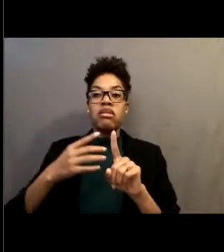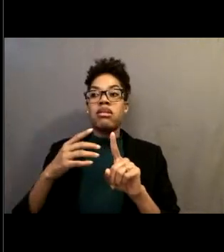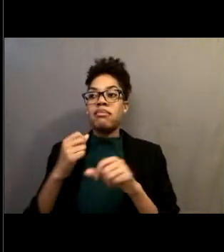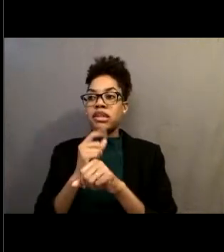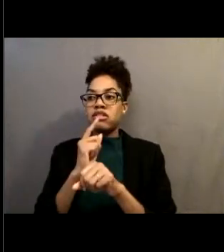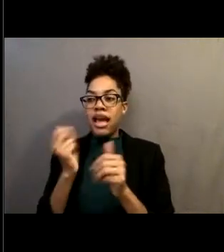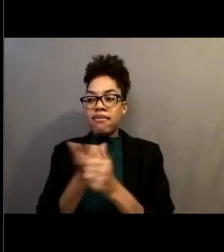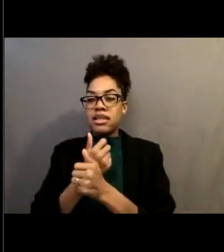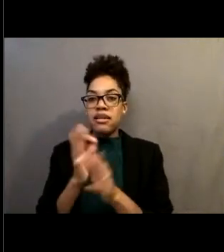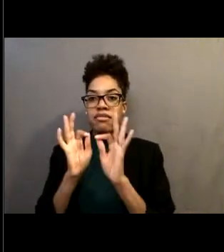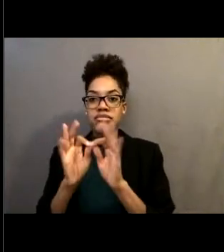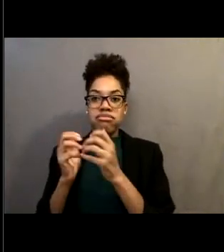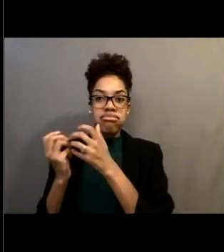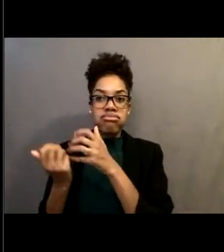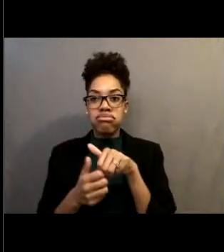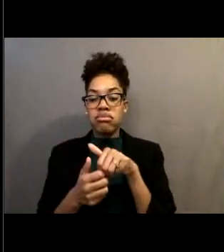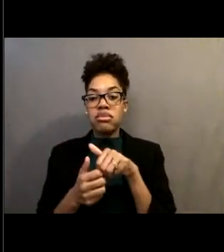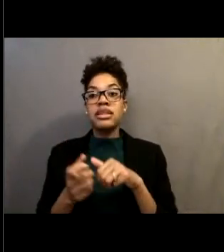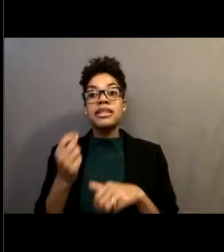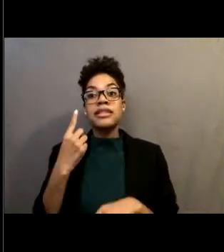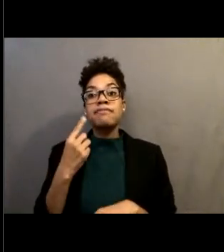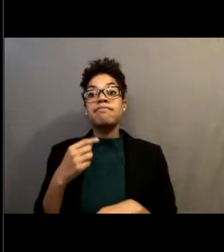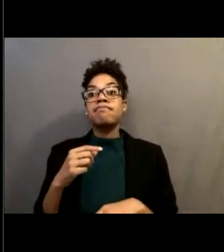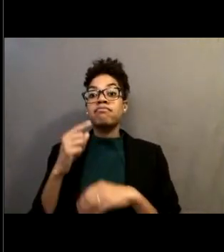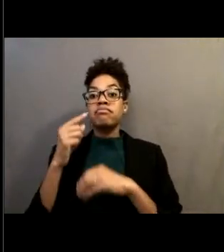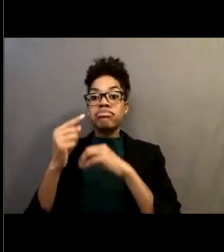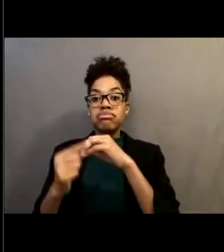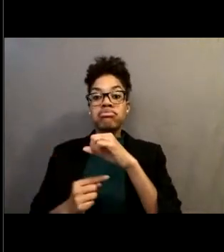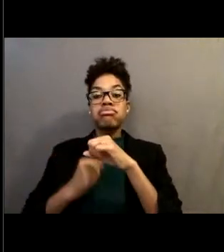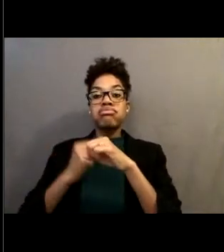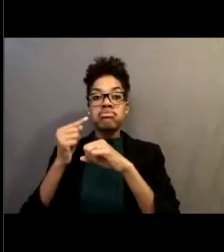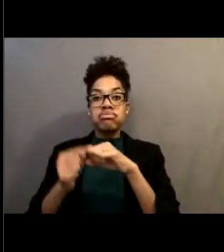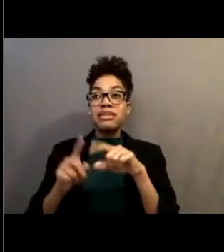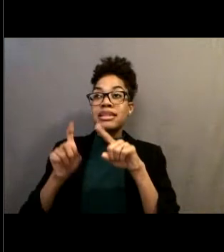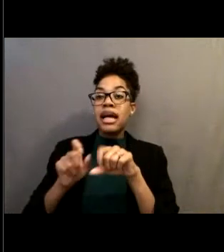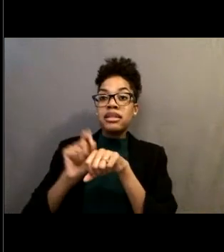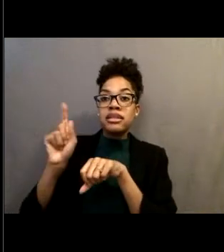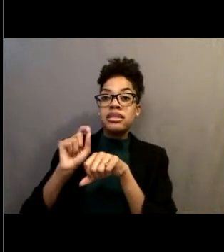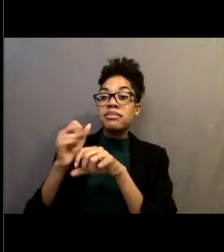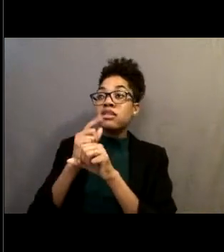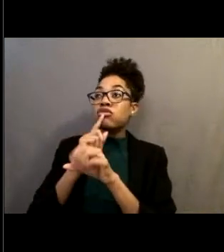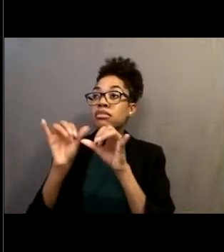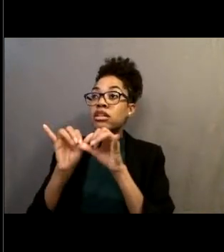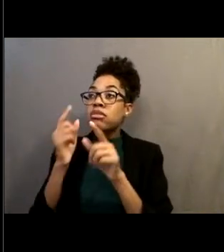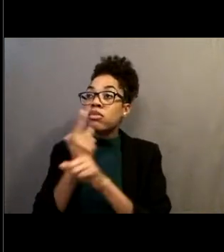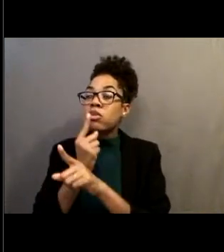everything's fully tested, everything meets requirements. We have to measure things to make sure they're proper. And then we tell our customers